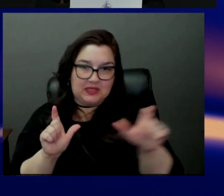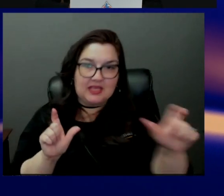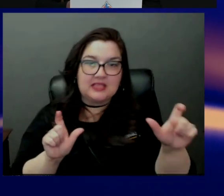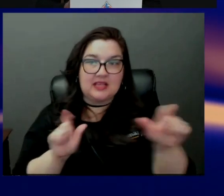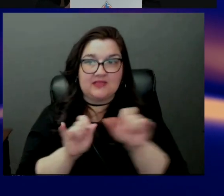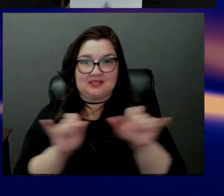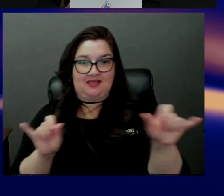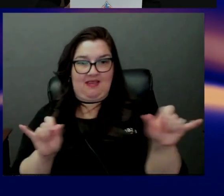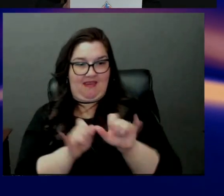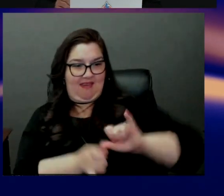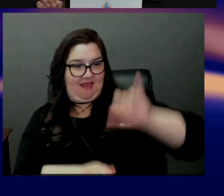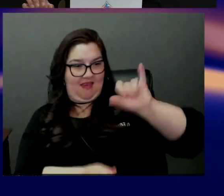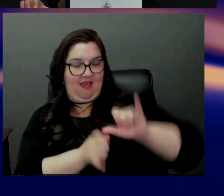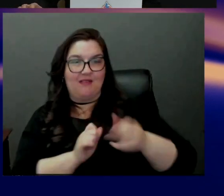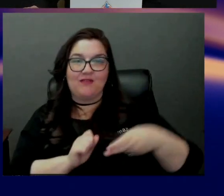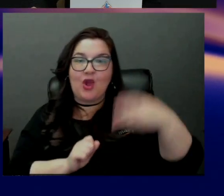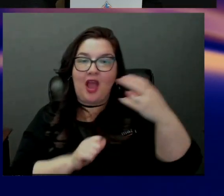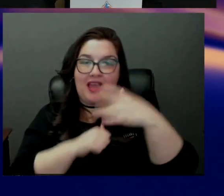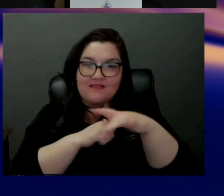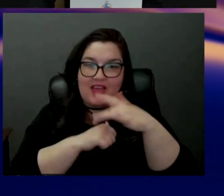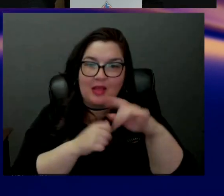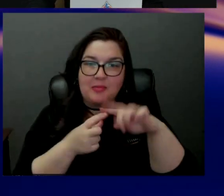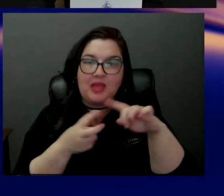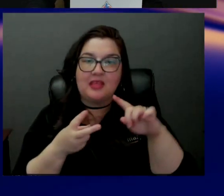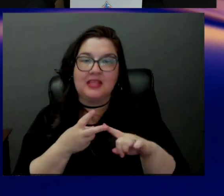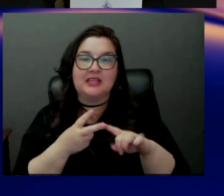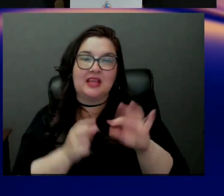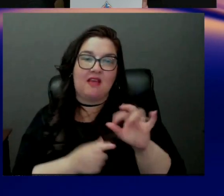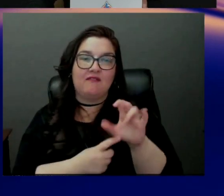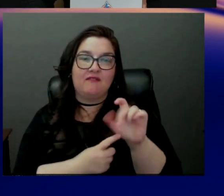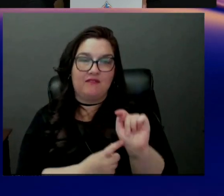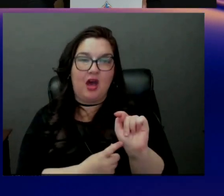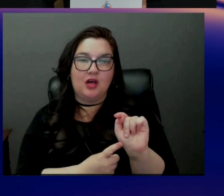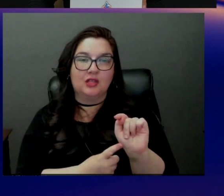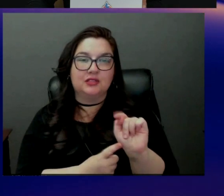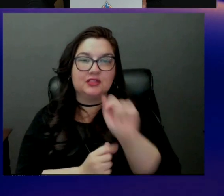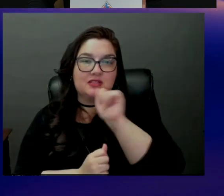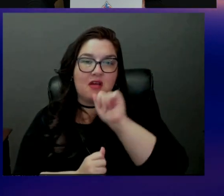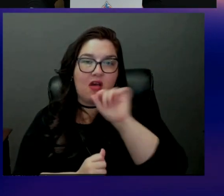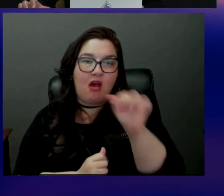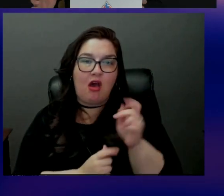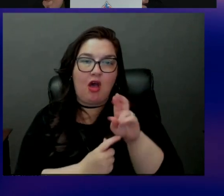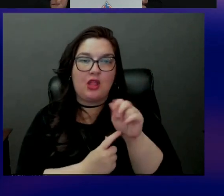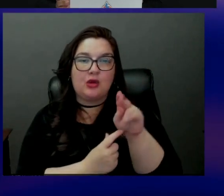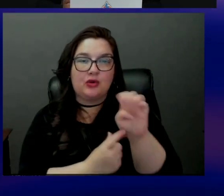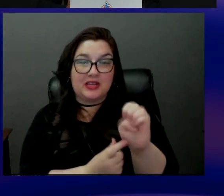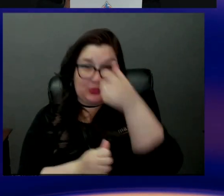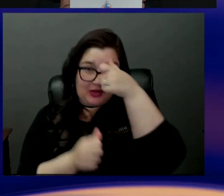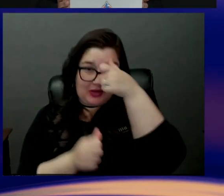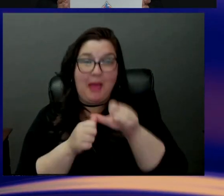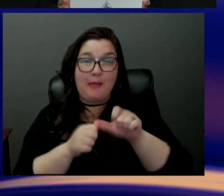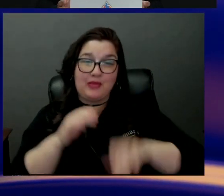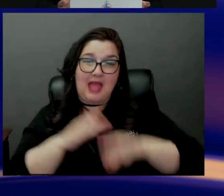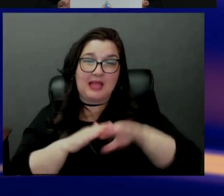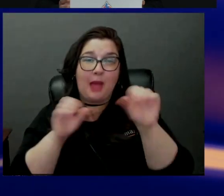and some fault tolerance. We talked about reacting to that capacity change. I mentioned maybe if you launch a brand new application,